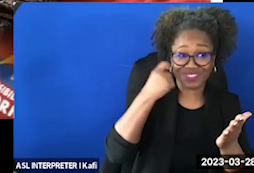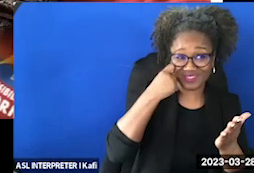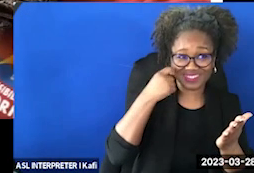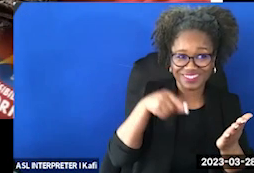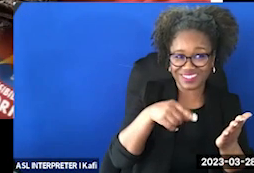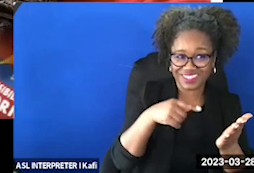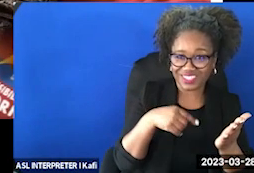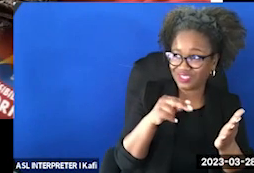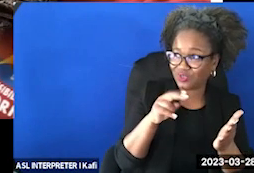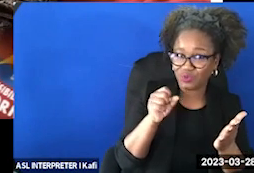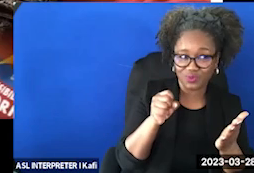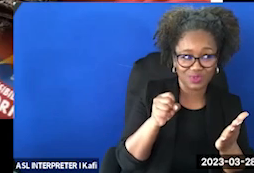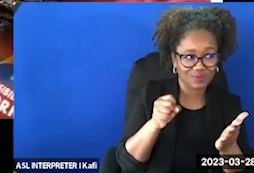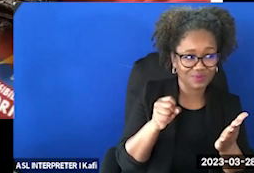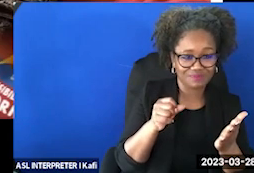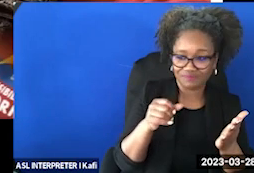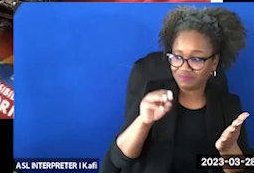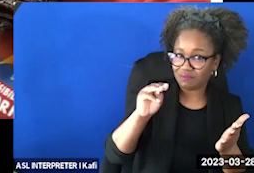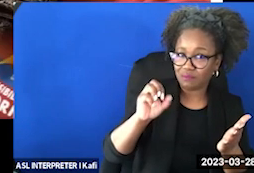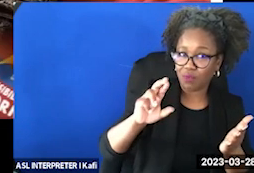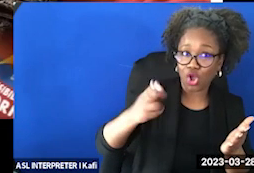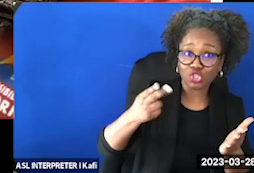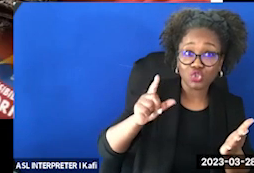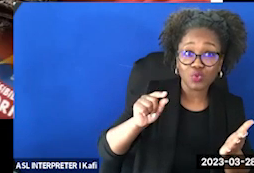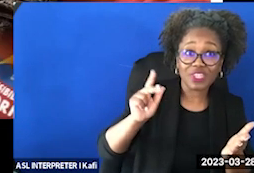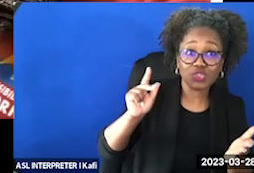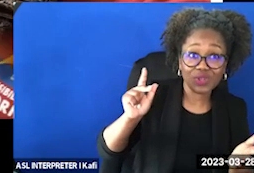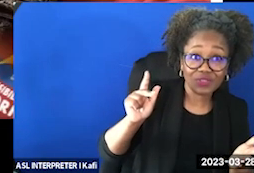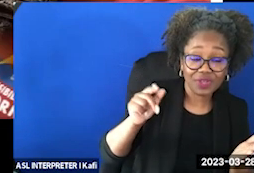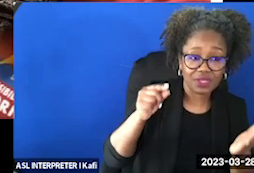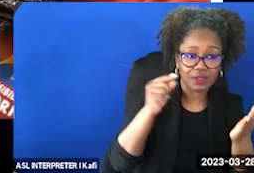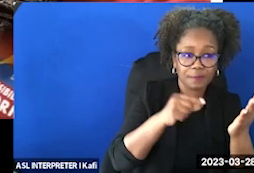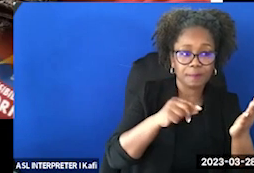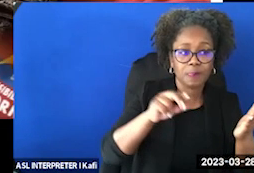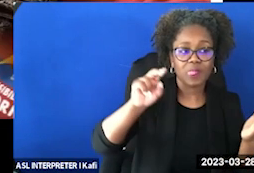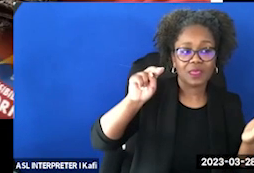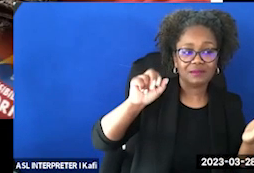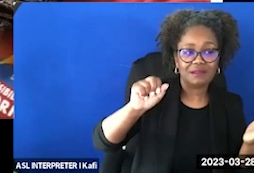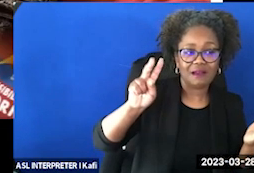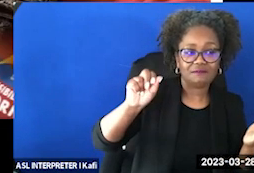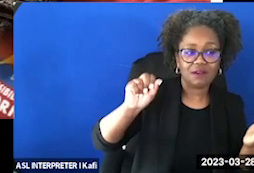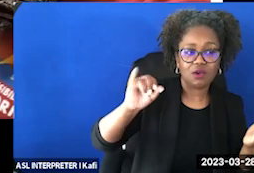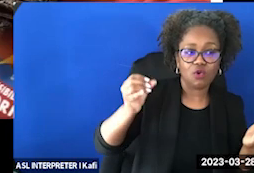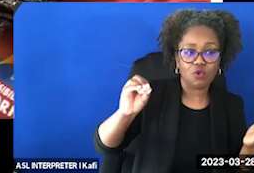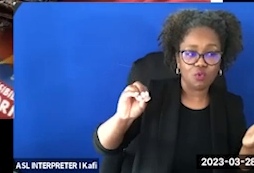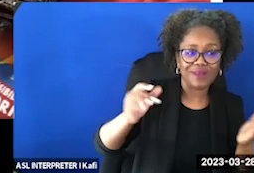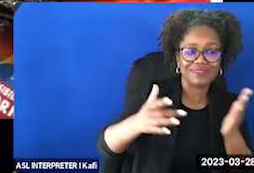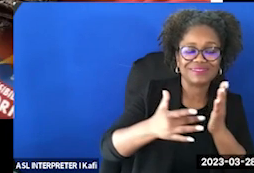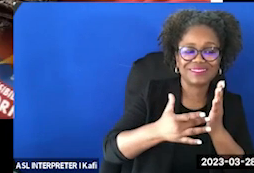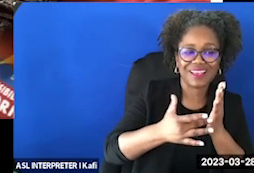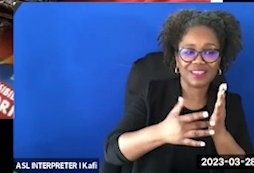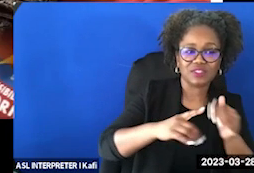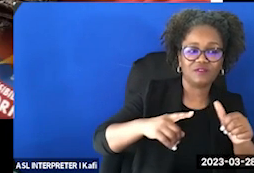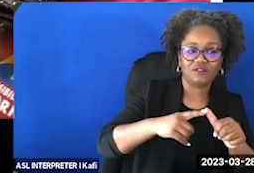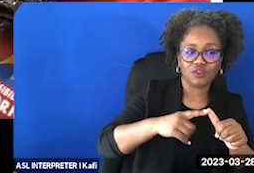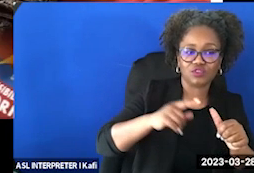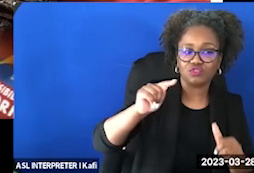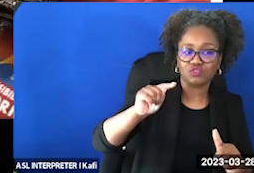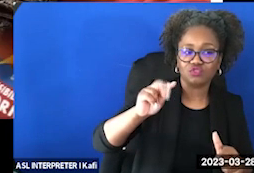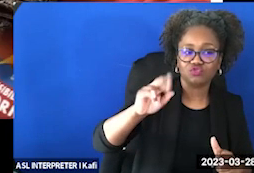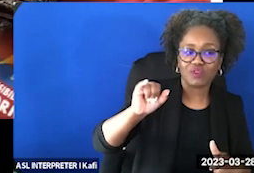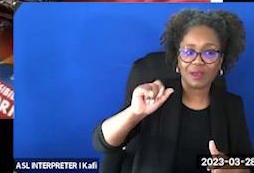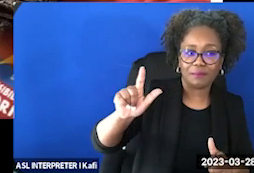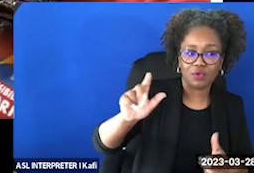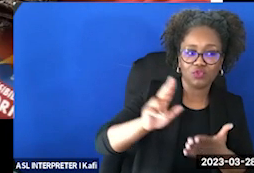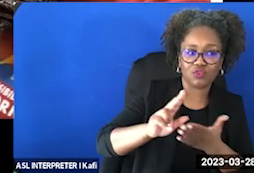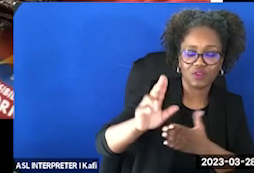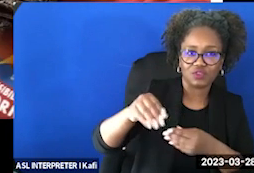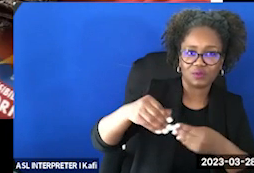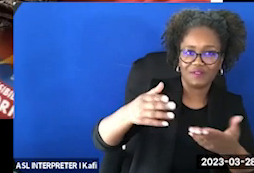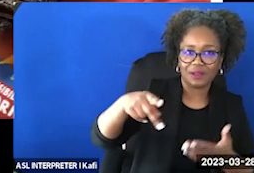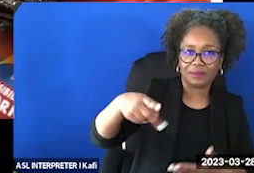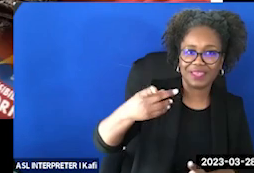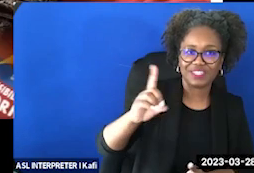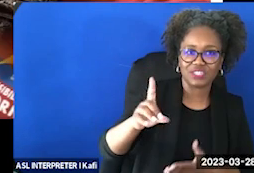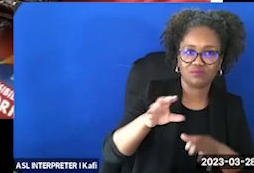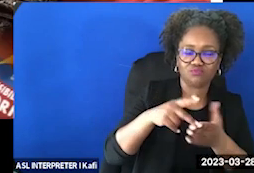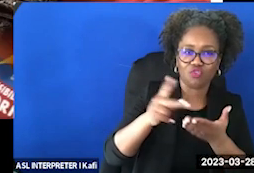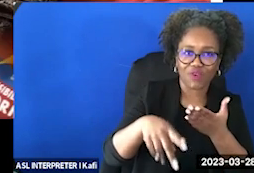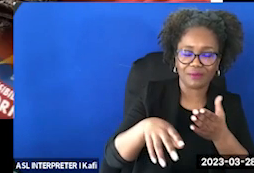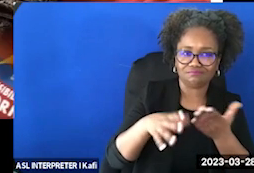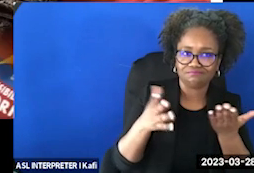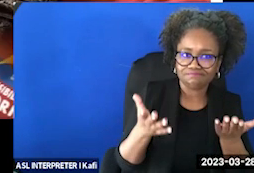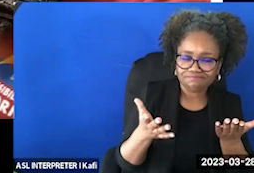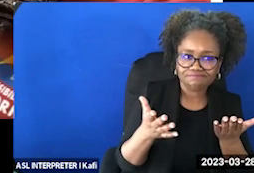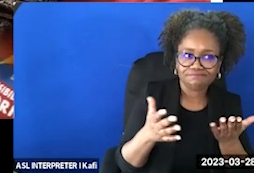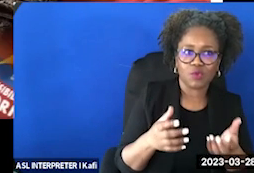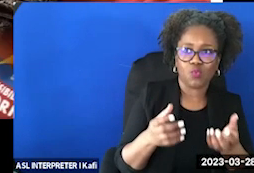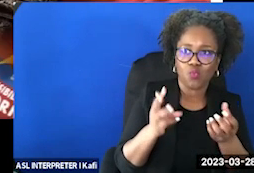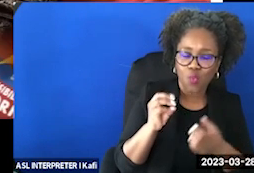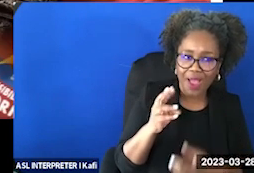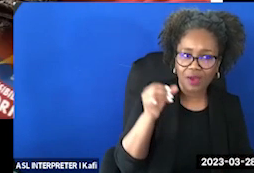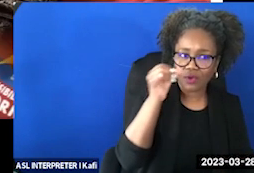Debbie Stine, Science & Technology Policy Academy: you know, March 2023 days. That Navajo tech is the first tribal University to offer a Phd program. And to me it's just amazing. We have that we have all these trouble universities, colleges that took this long